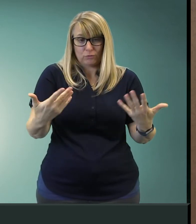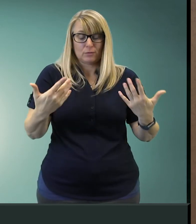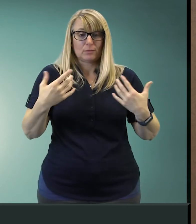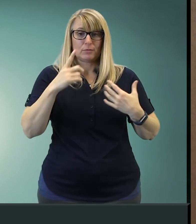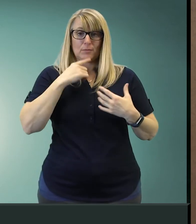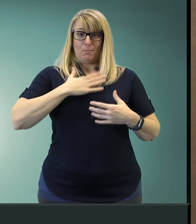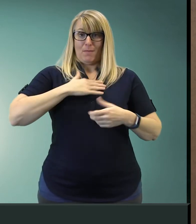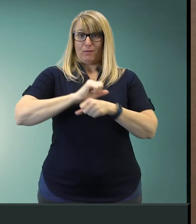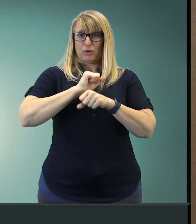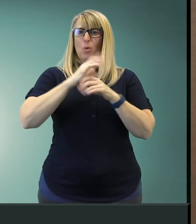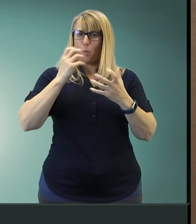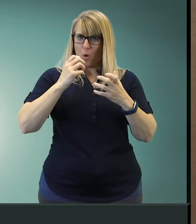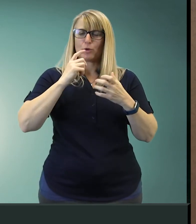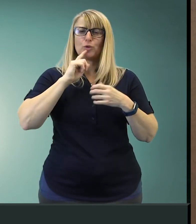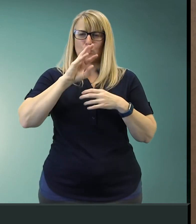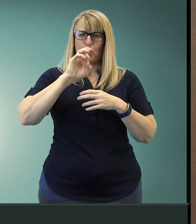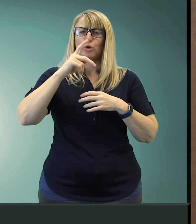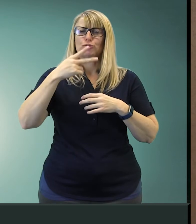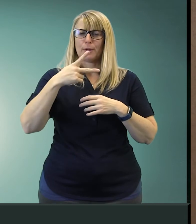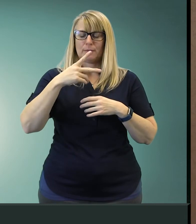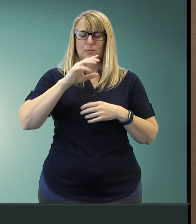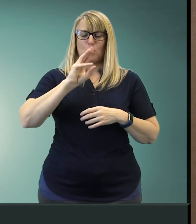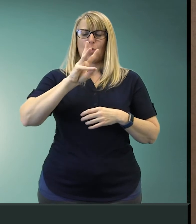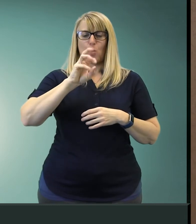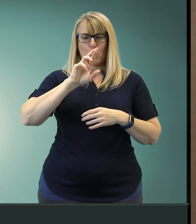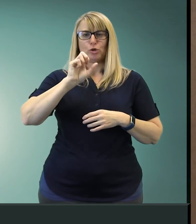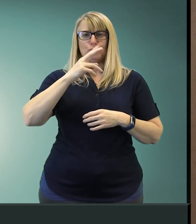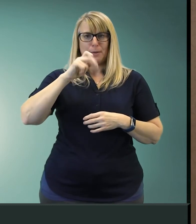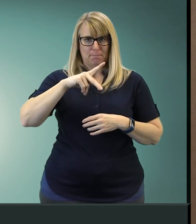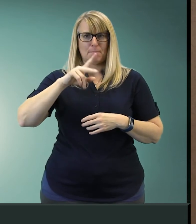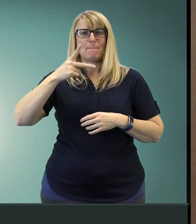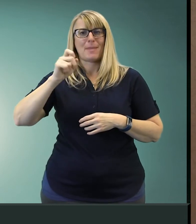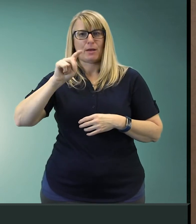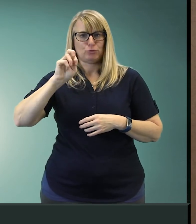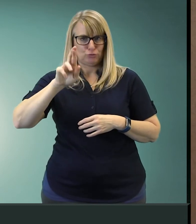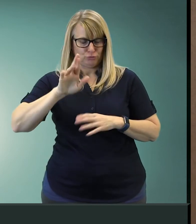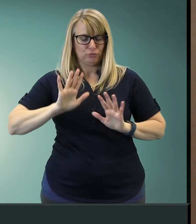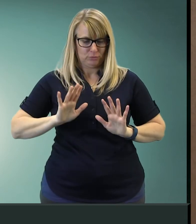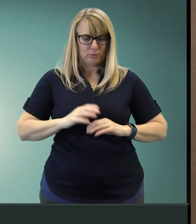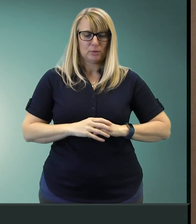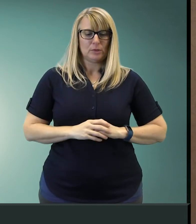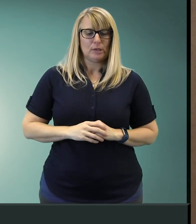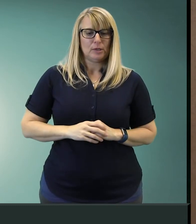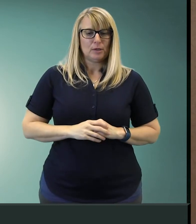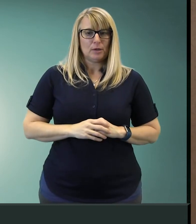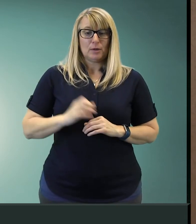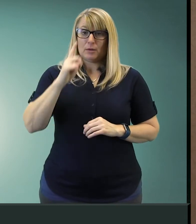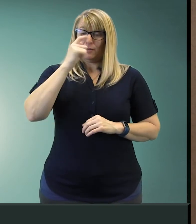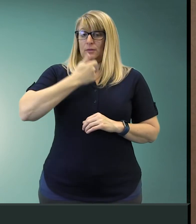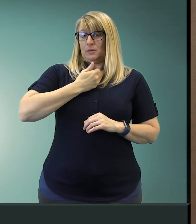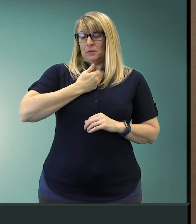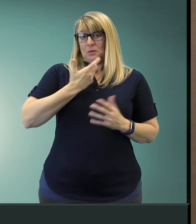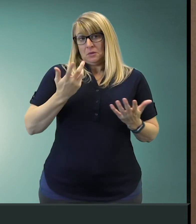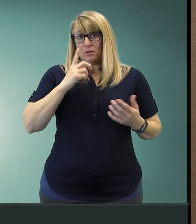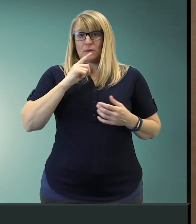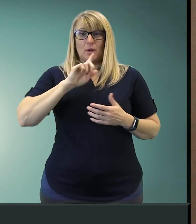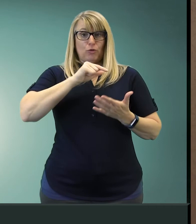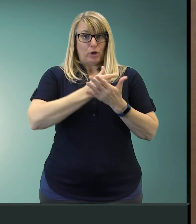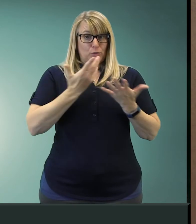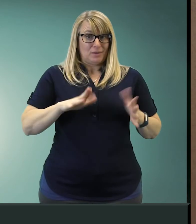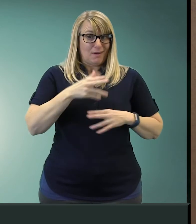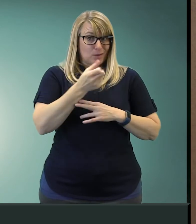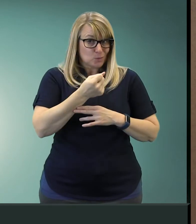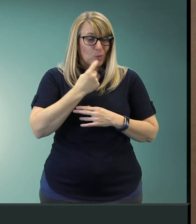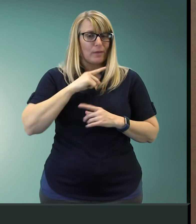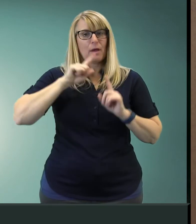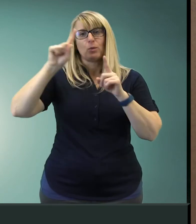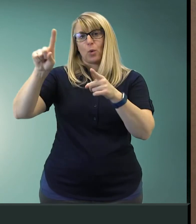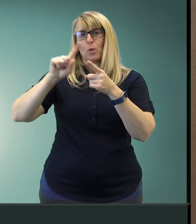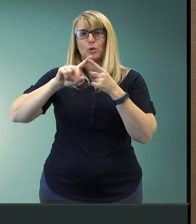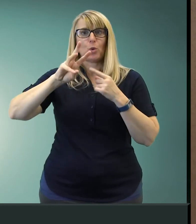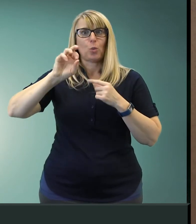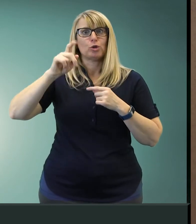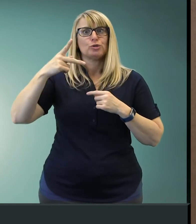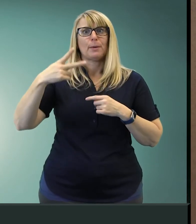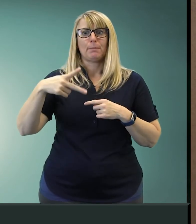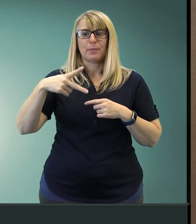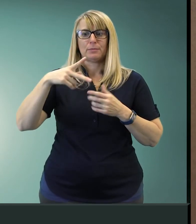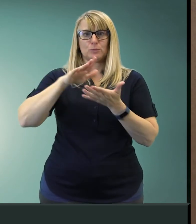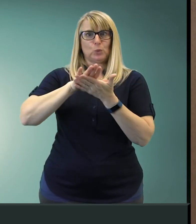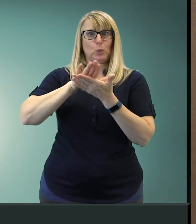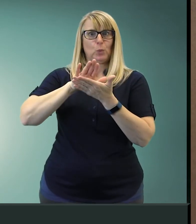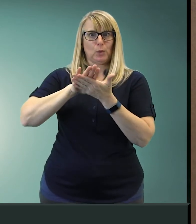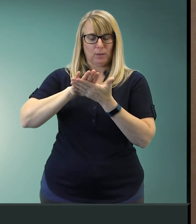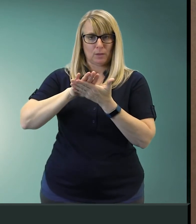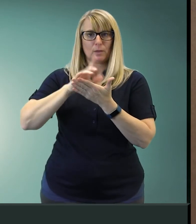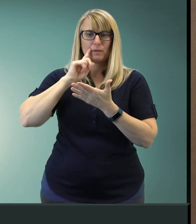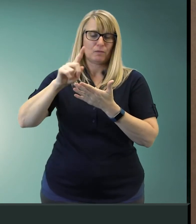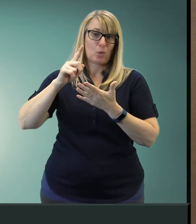but my job, I want to be a worship pastor. Once I graduate high school, it will be off to worship school